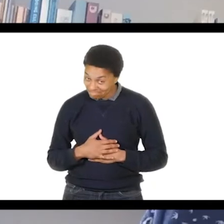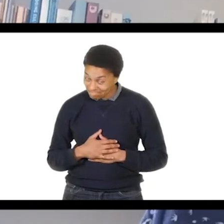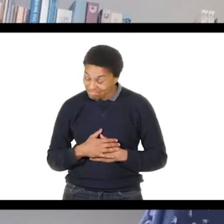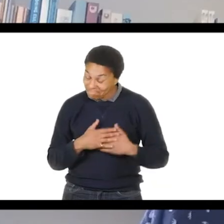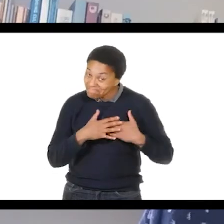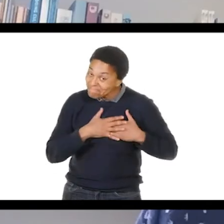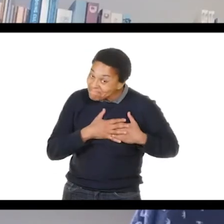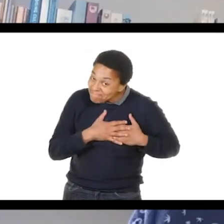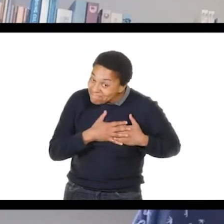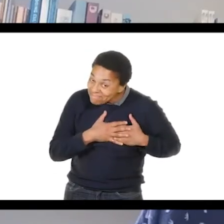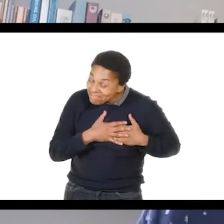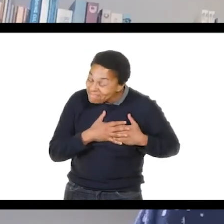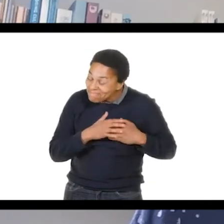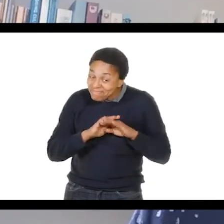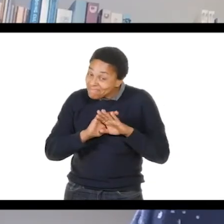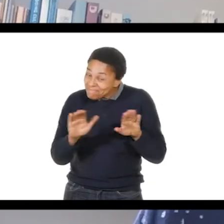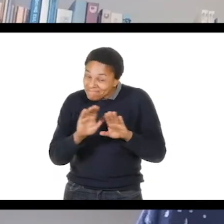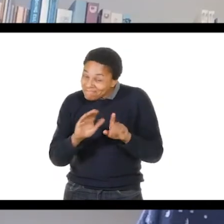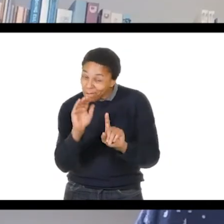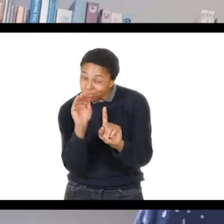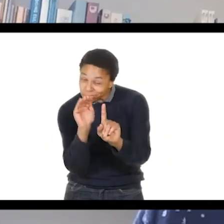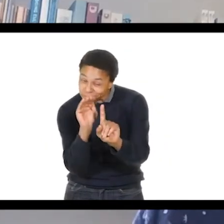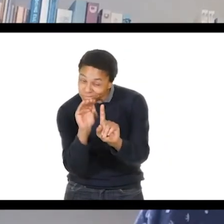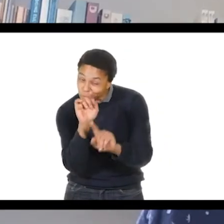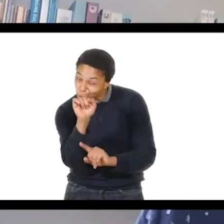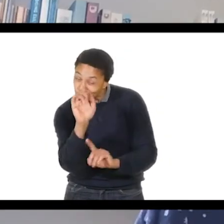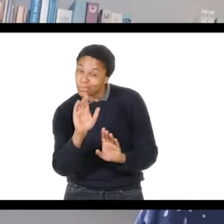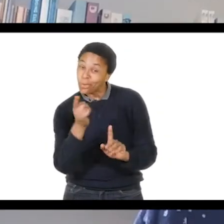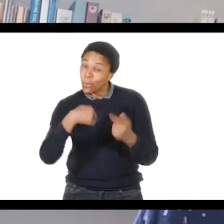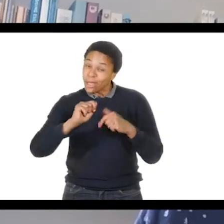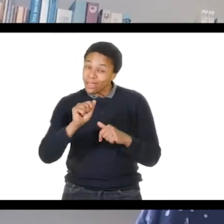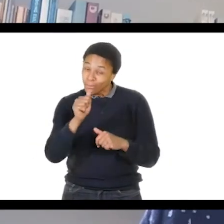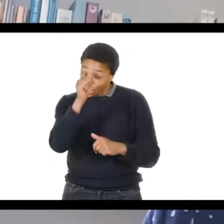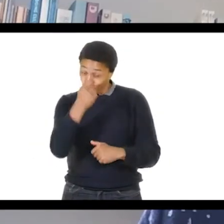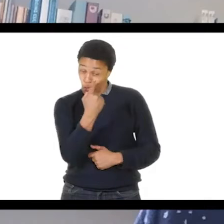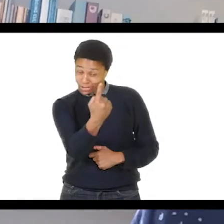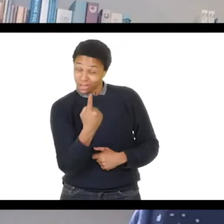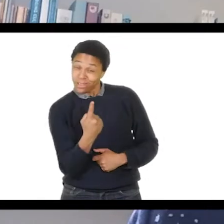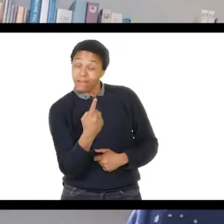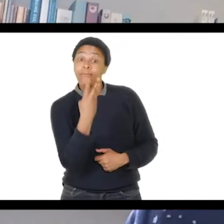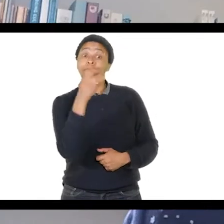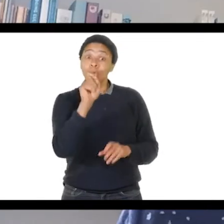Well my darling I don’t need to remind you that we have known each other for 40 years.